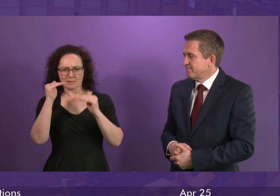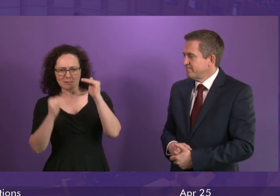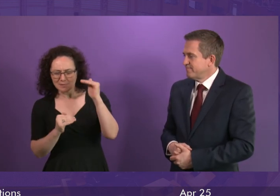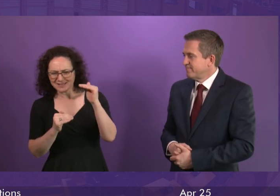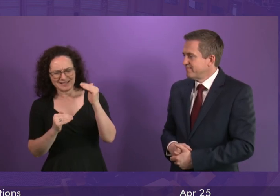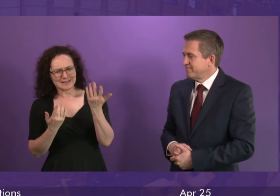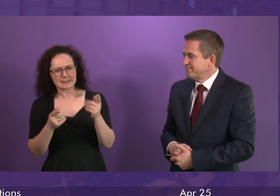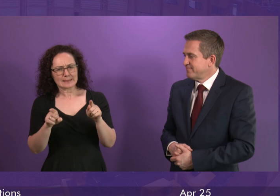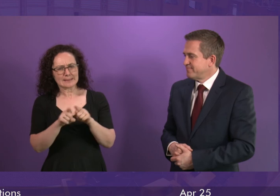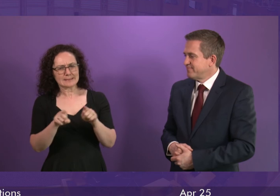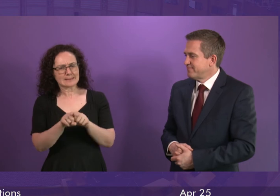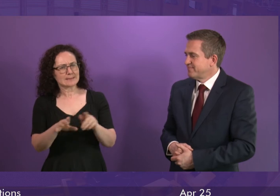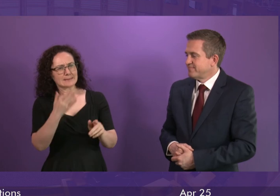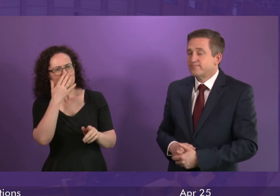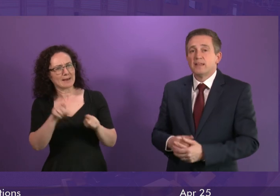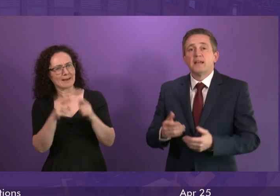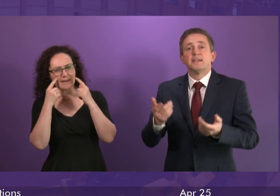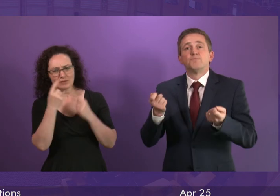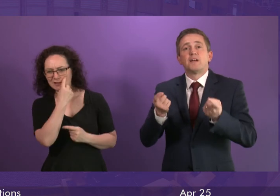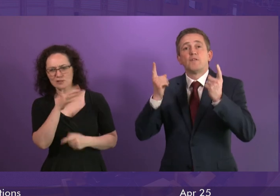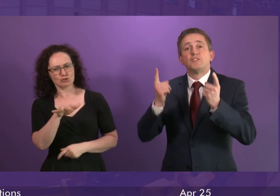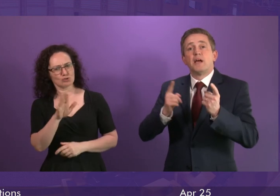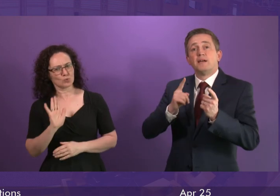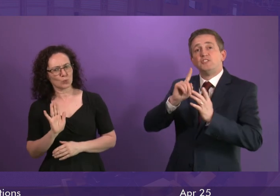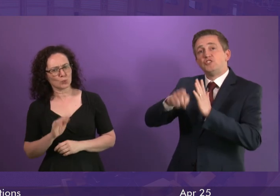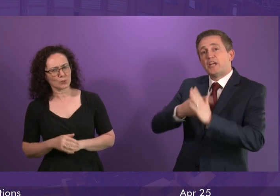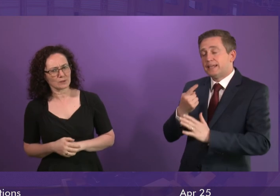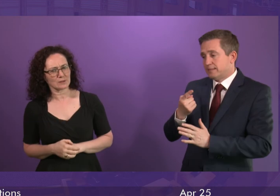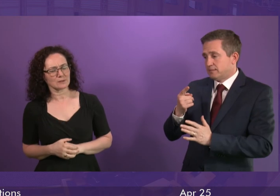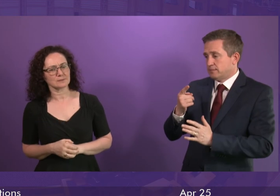that Liz Smith raises. Jenny Gilruth (Mid Fife and Glenrothes) (SNP):